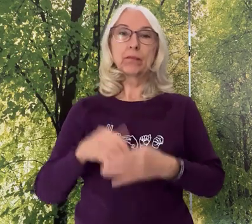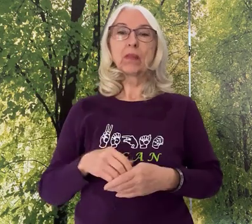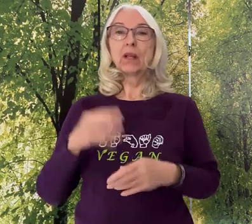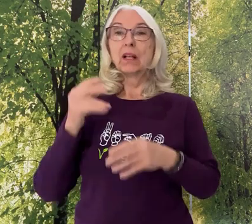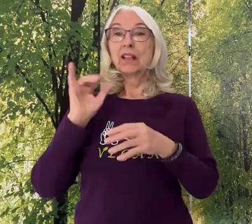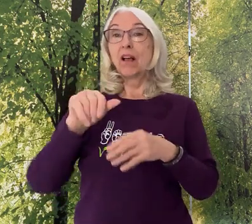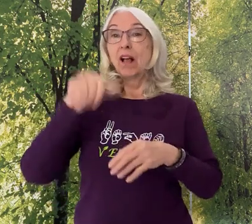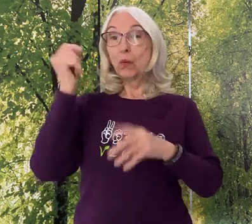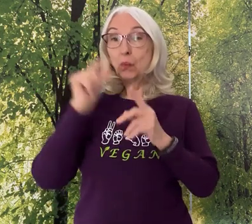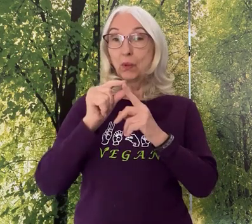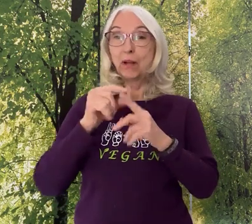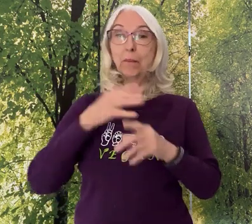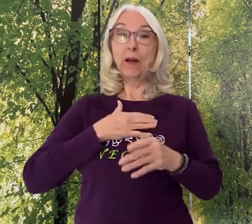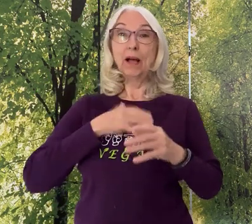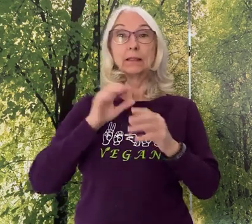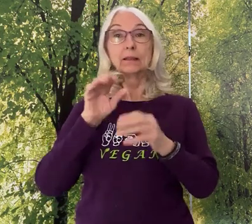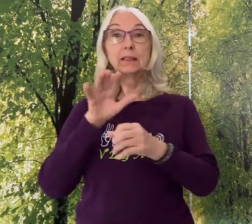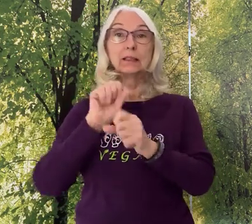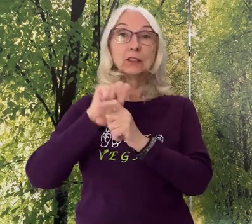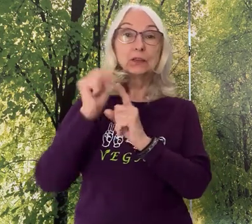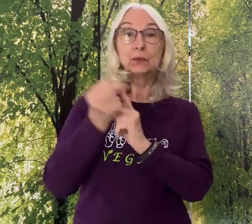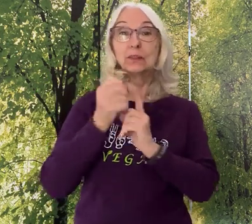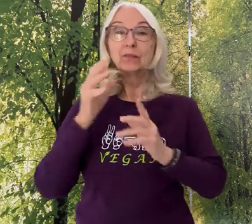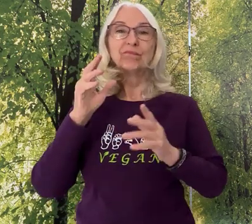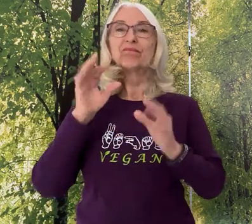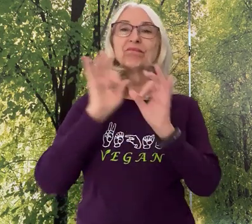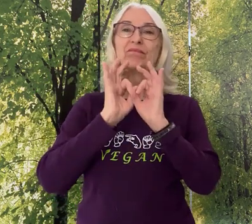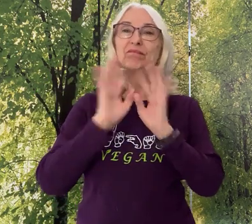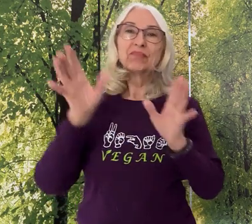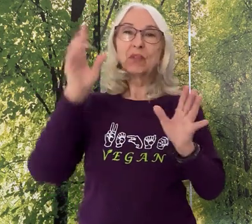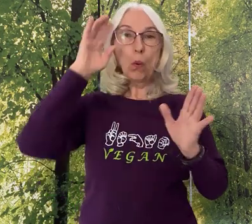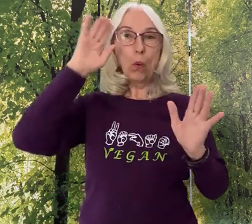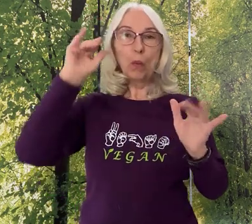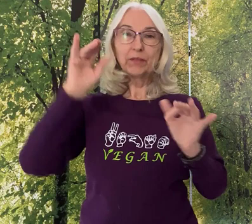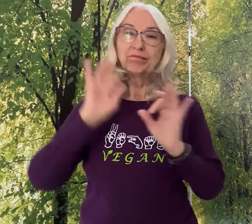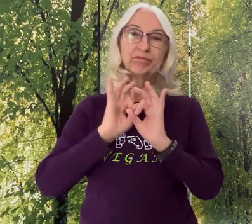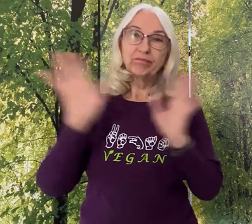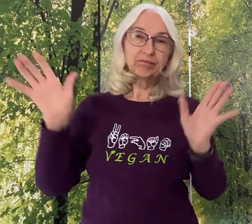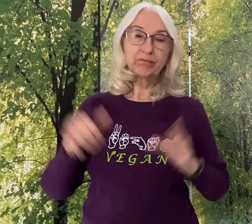In other words, my situation was hopeless.